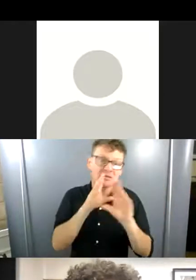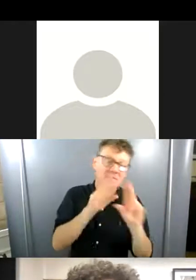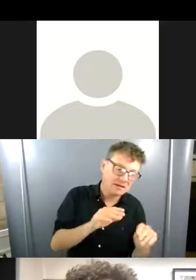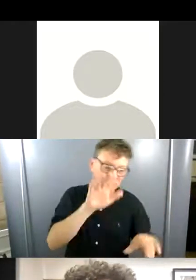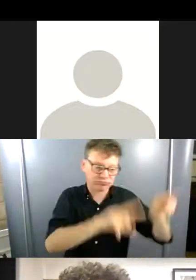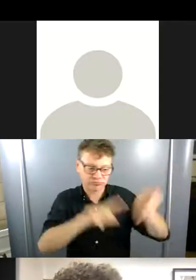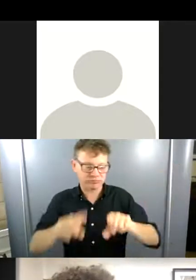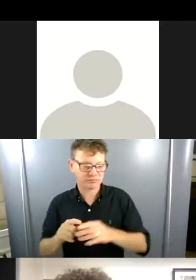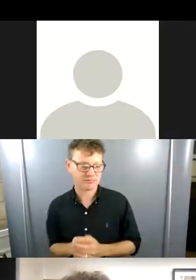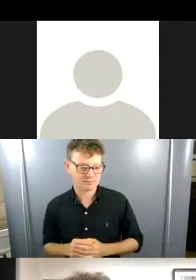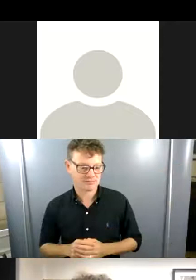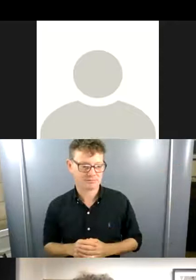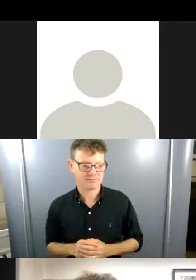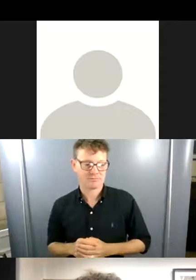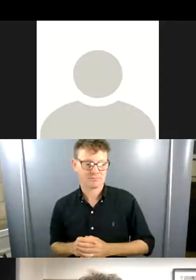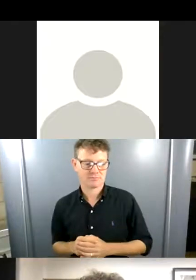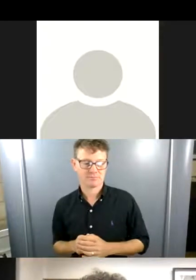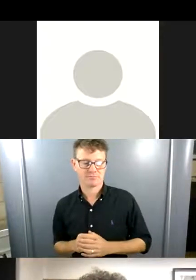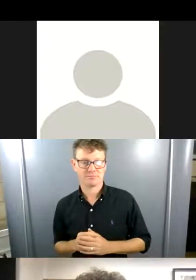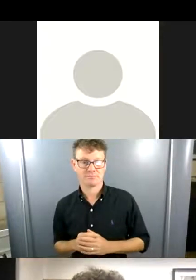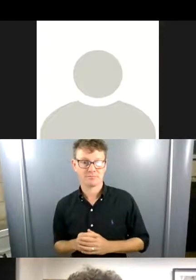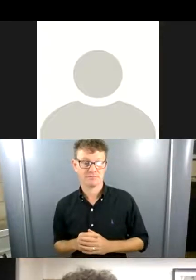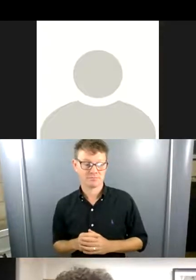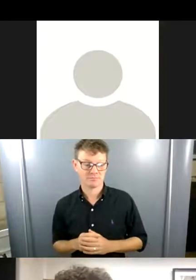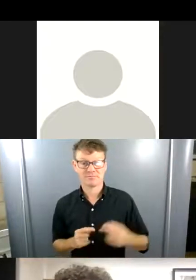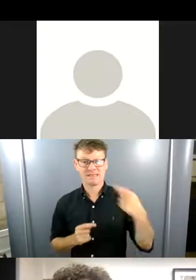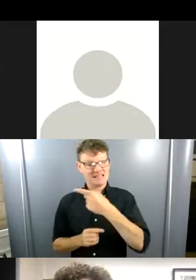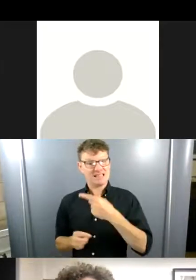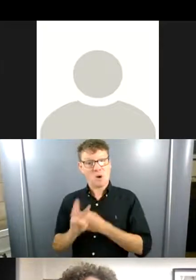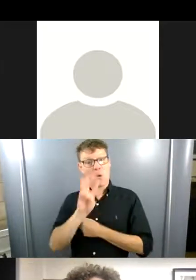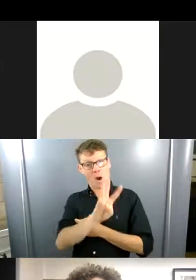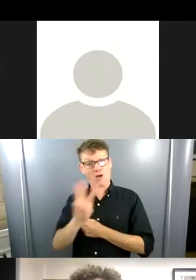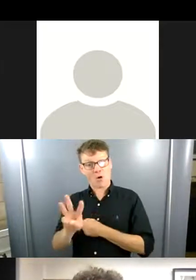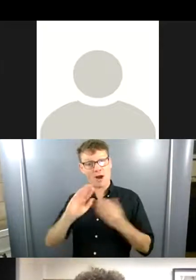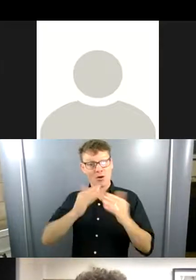so that's one of the new directions in my work with Warruwi at the moment the other one which I mentioned earlier was the sign